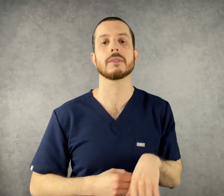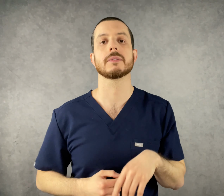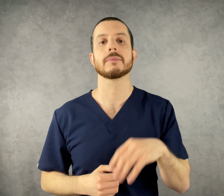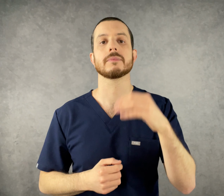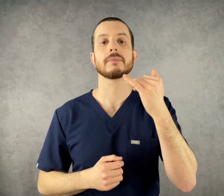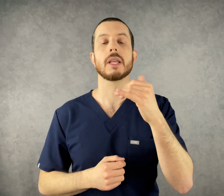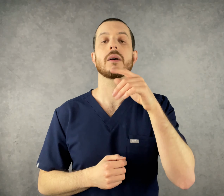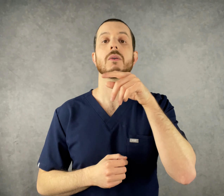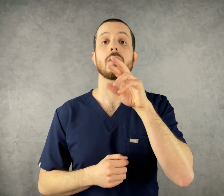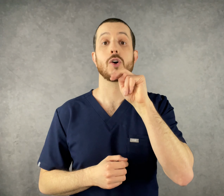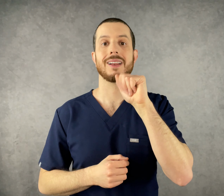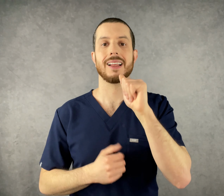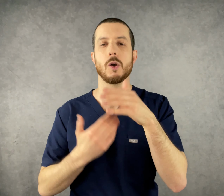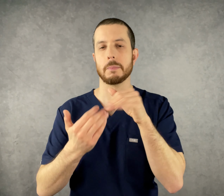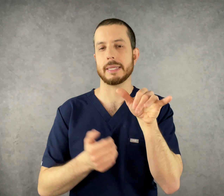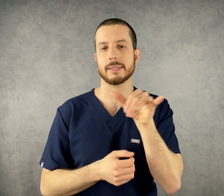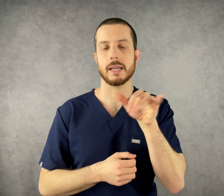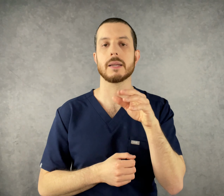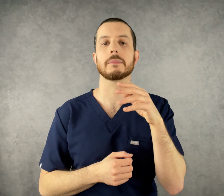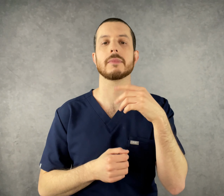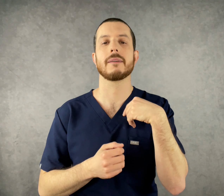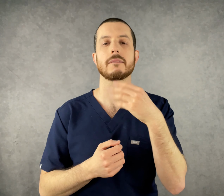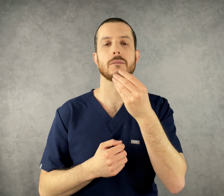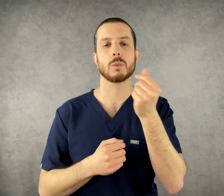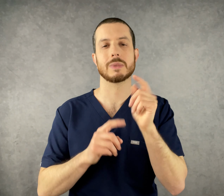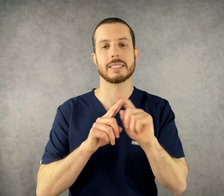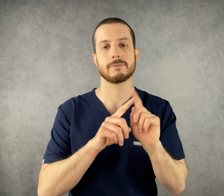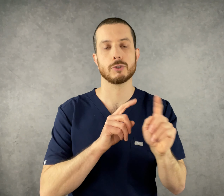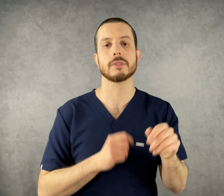Now, RNA is similar to DNA but there are several differences.